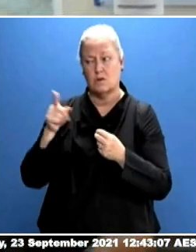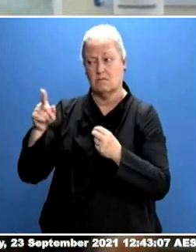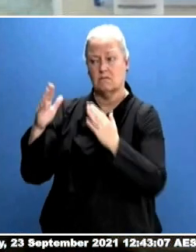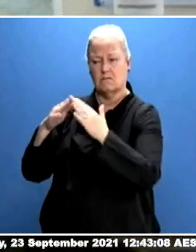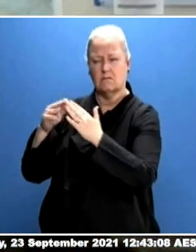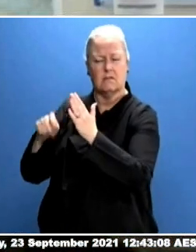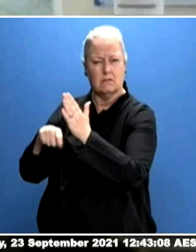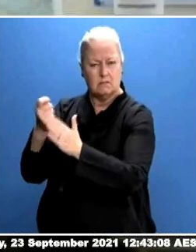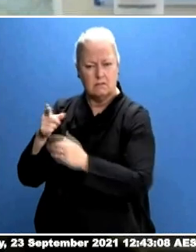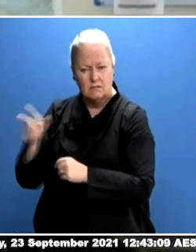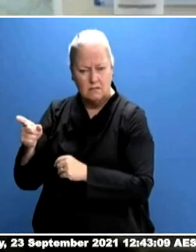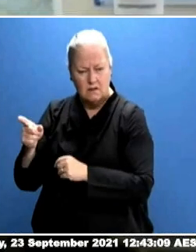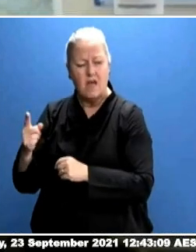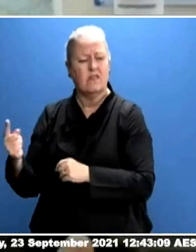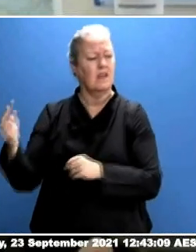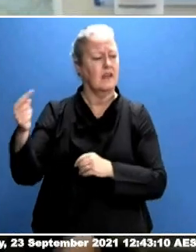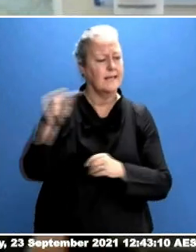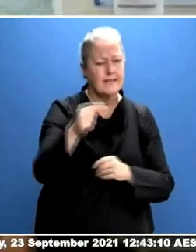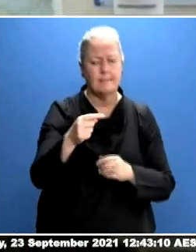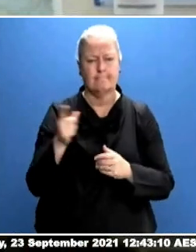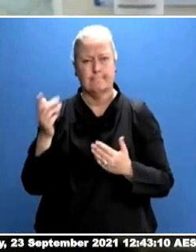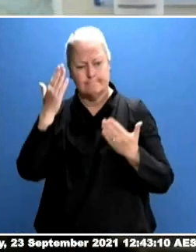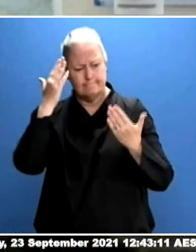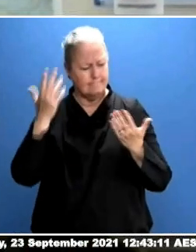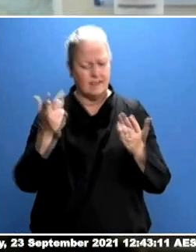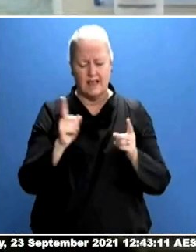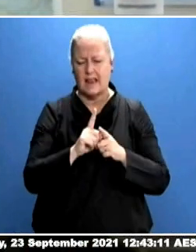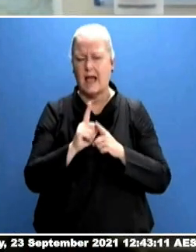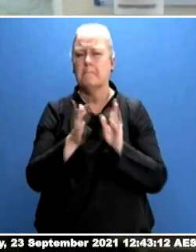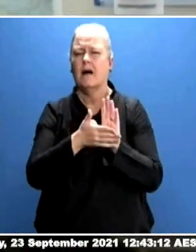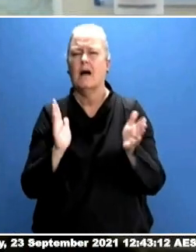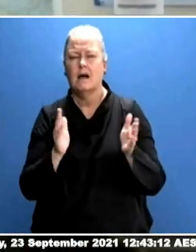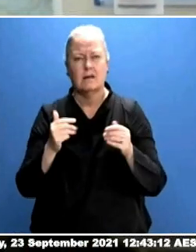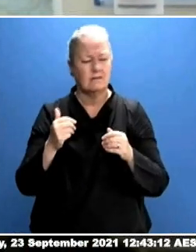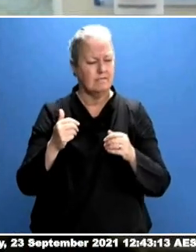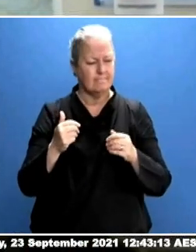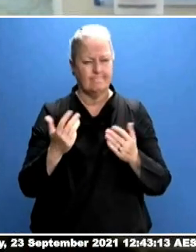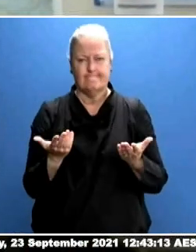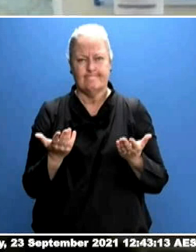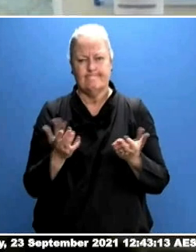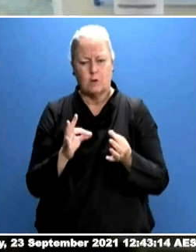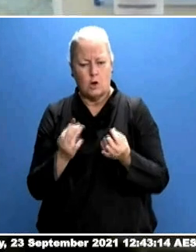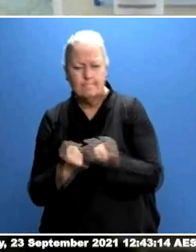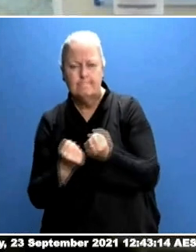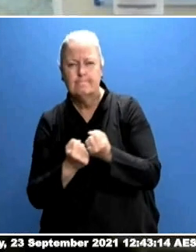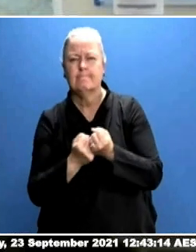to speed and not being aware of everything that had happened, and essentially the